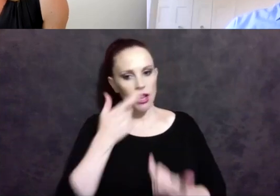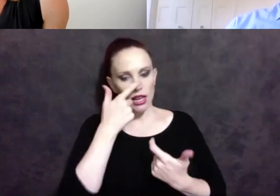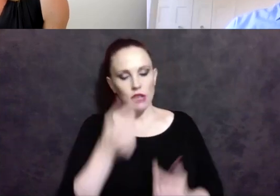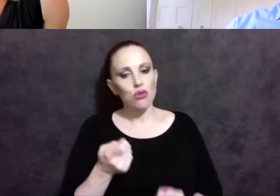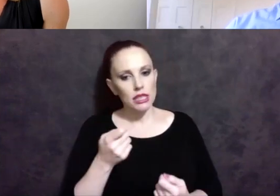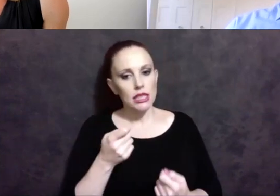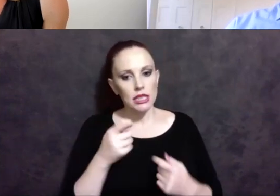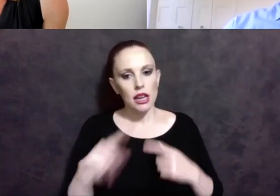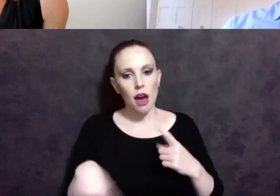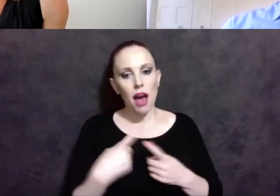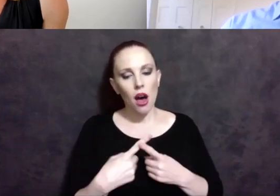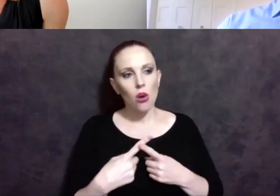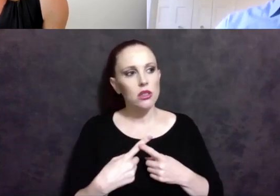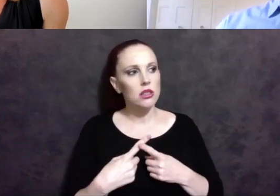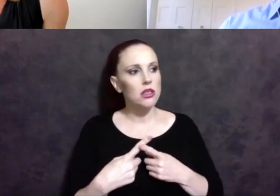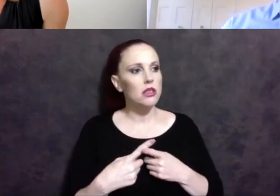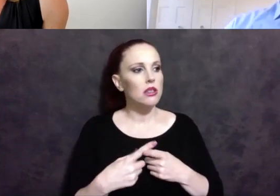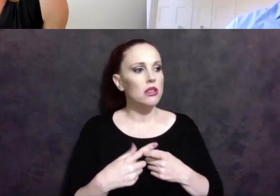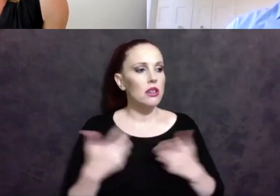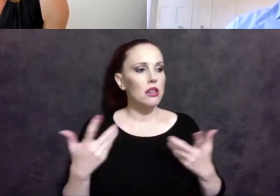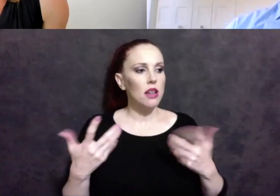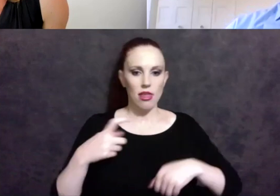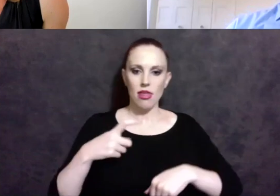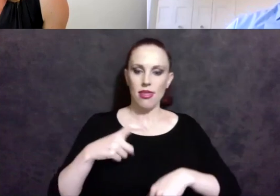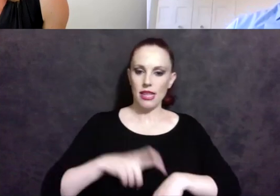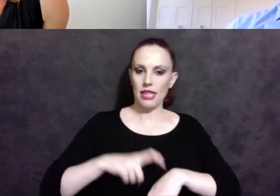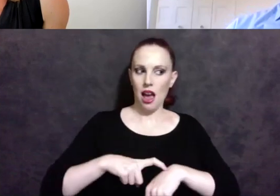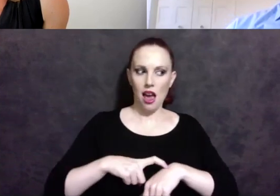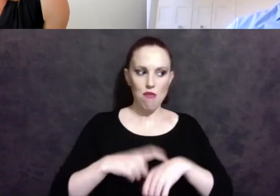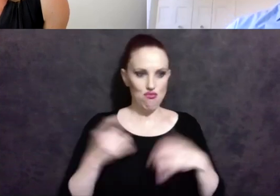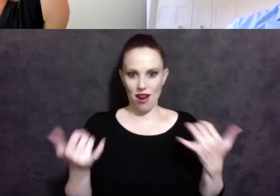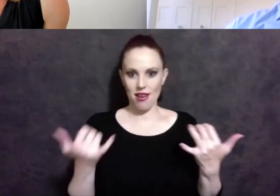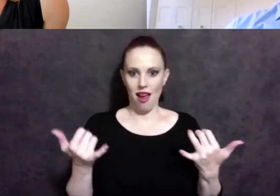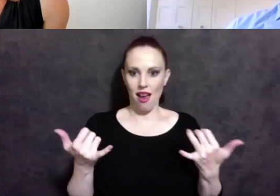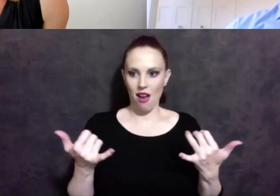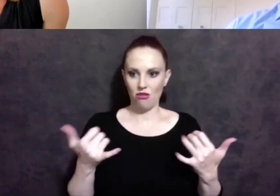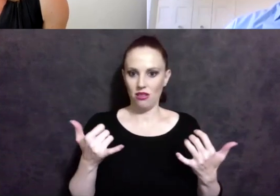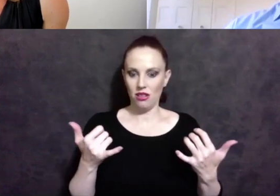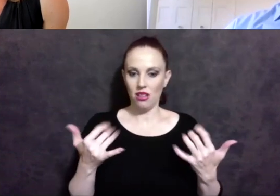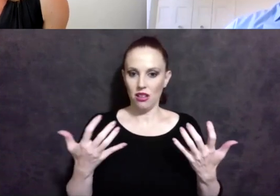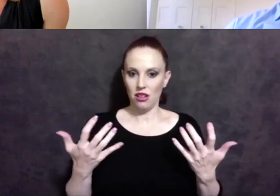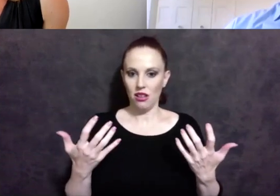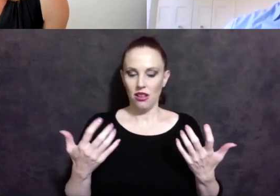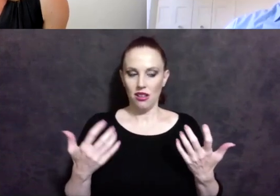you know, the timeframe that we are in right now is that, you know, we both have the anxiety